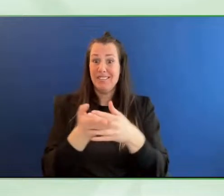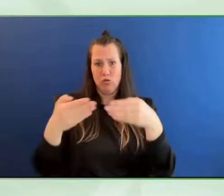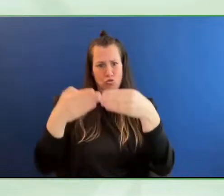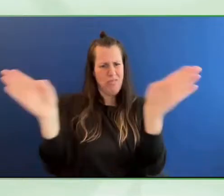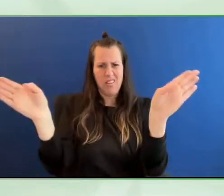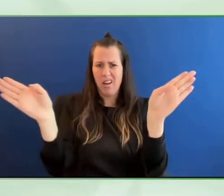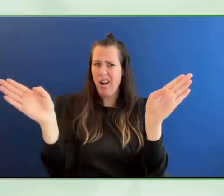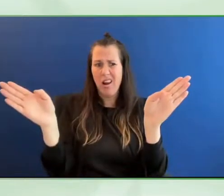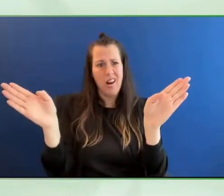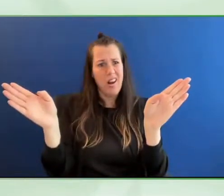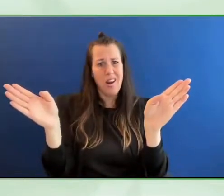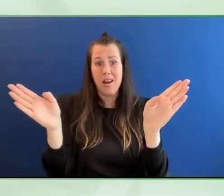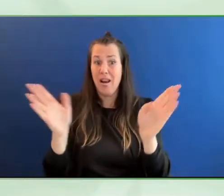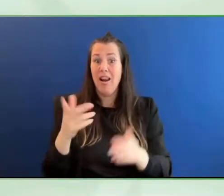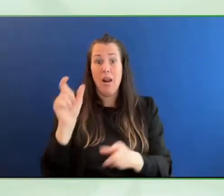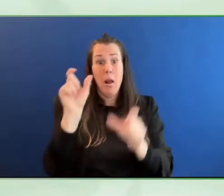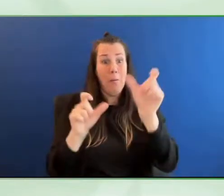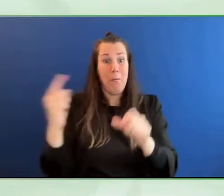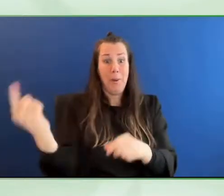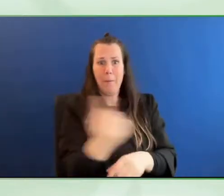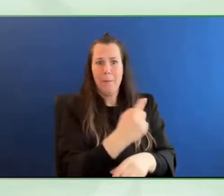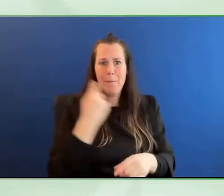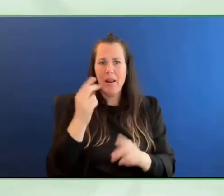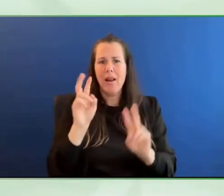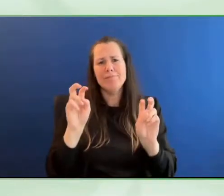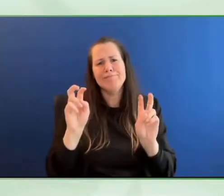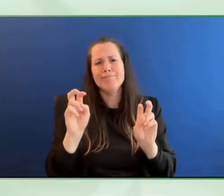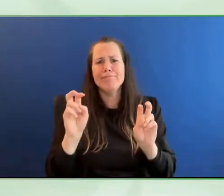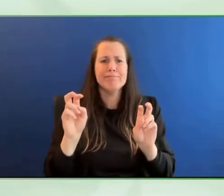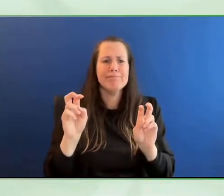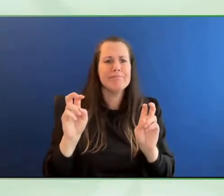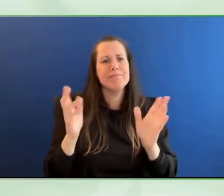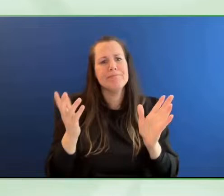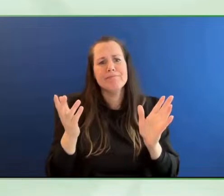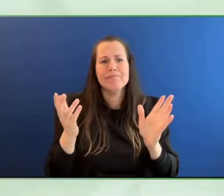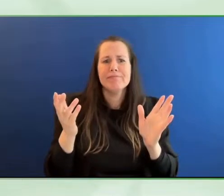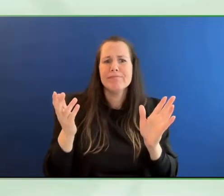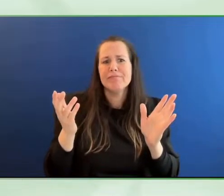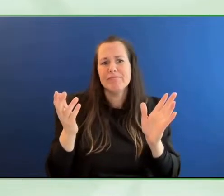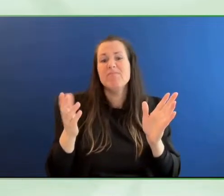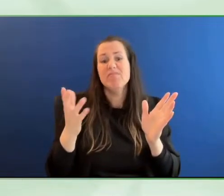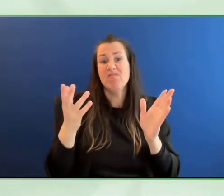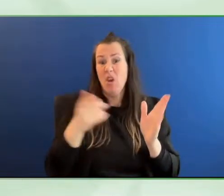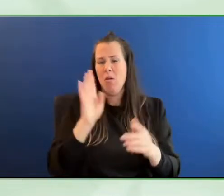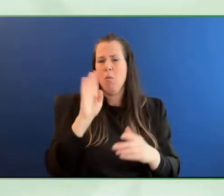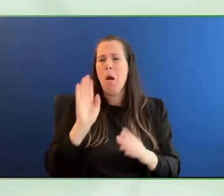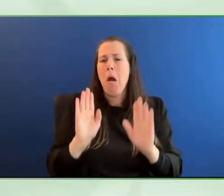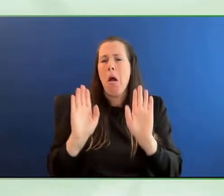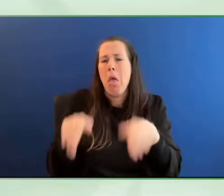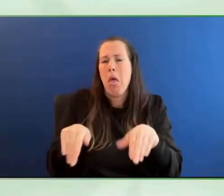If you have a good or funny alt text it's because of a relationship with the brand, that matters.